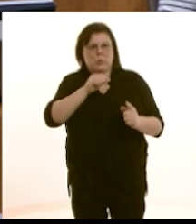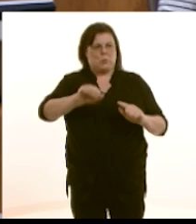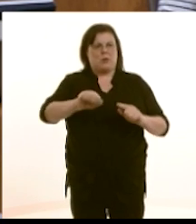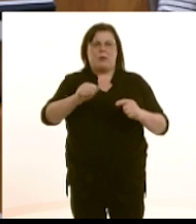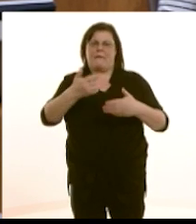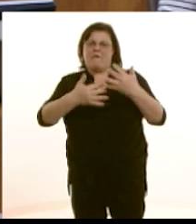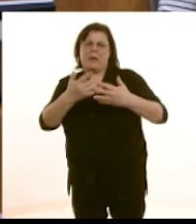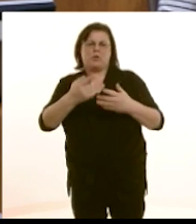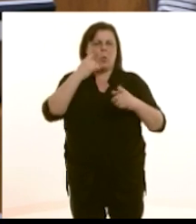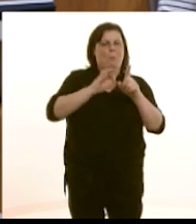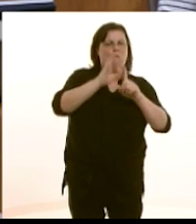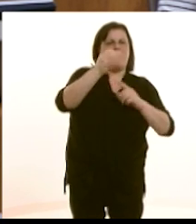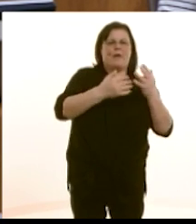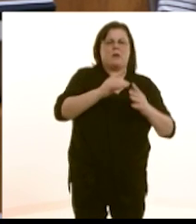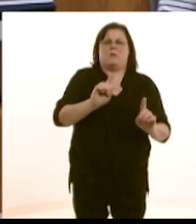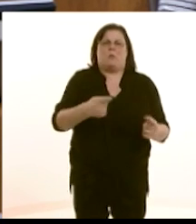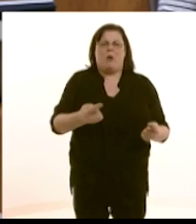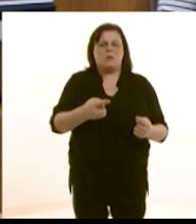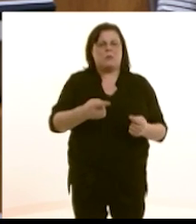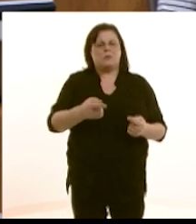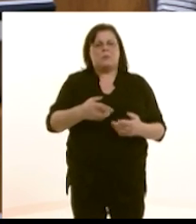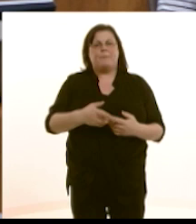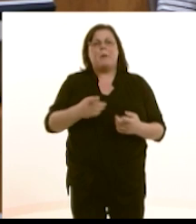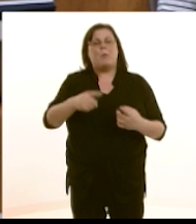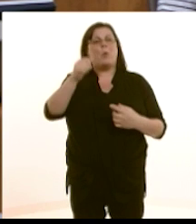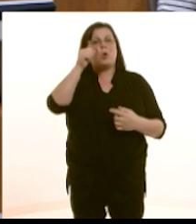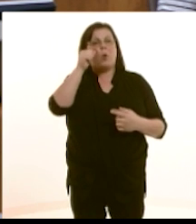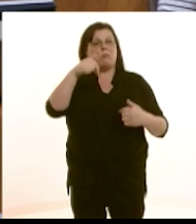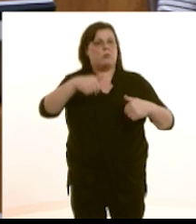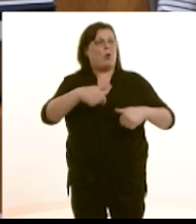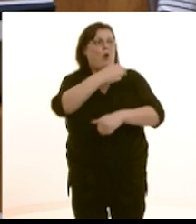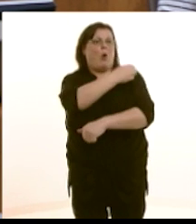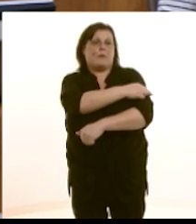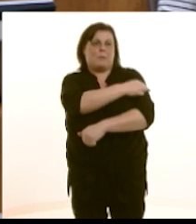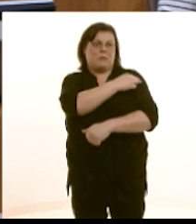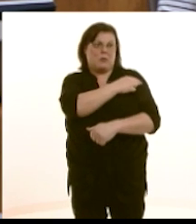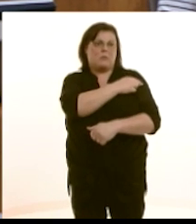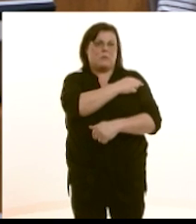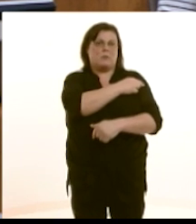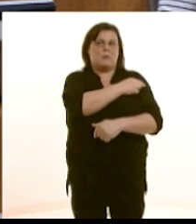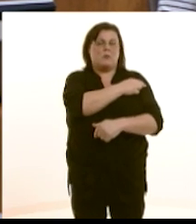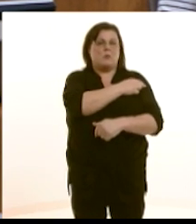better. What we do know is that the hospitals have coped with the winter pressures and the